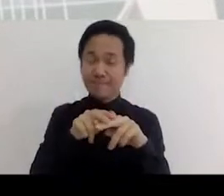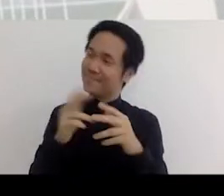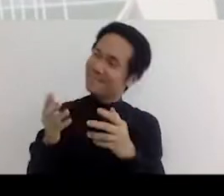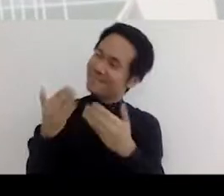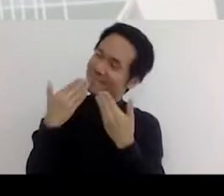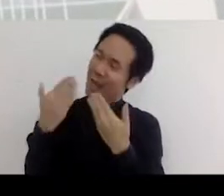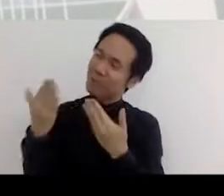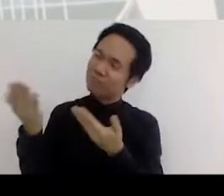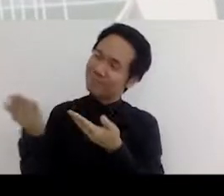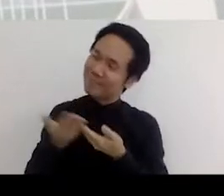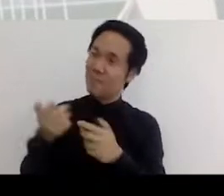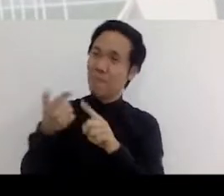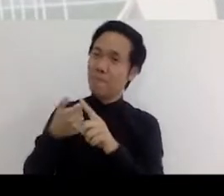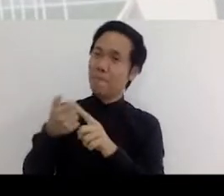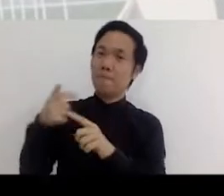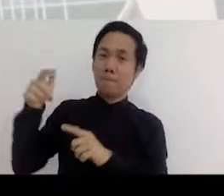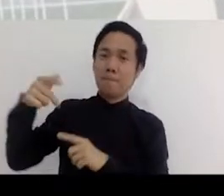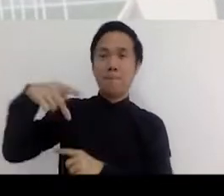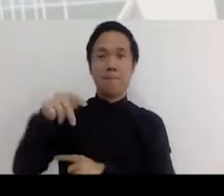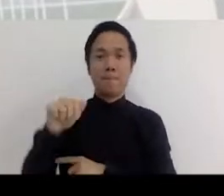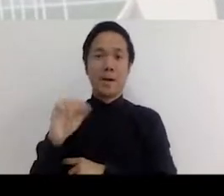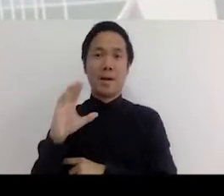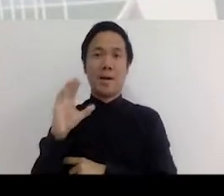We can see you, but not hear you yet.